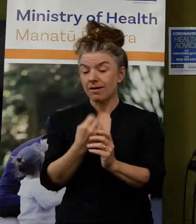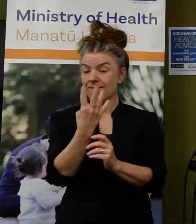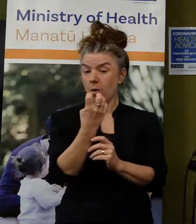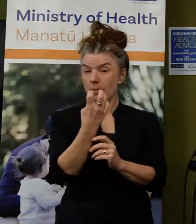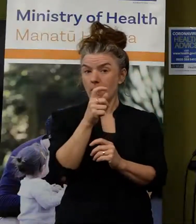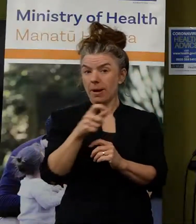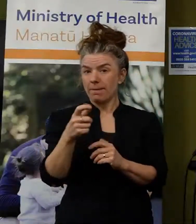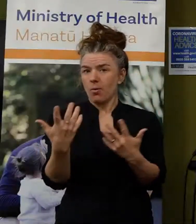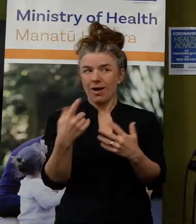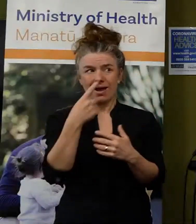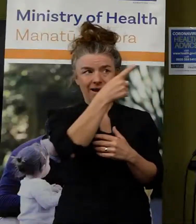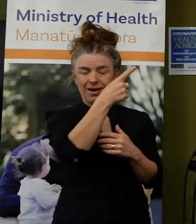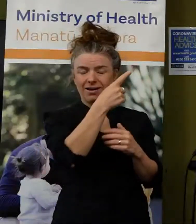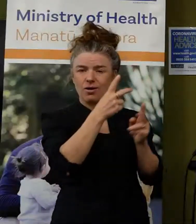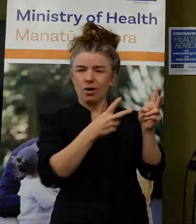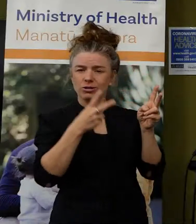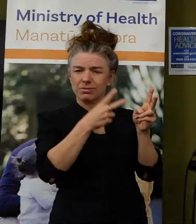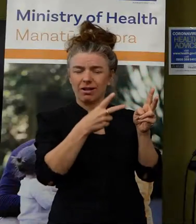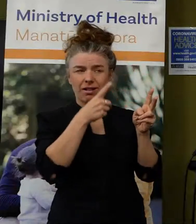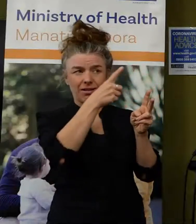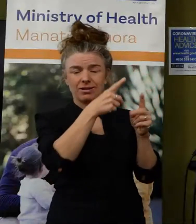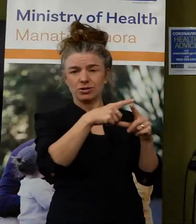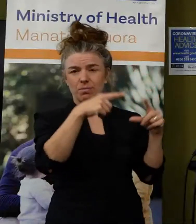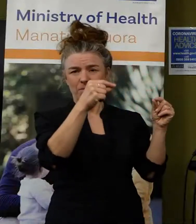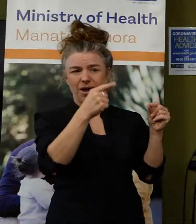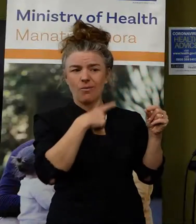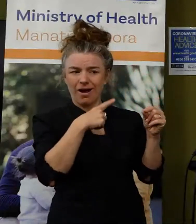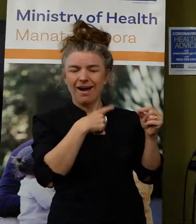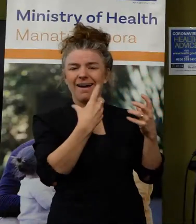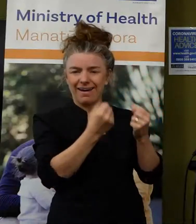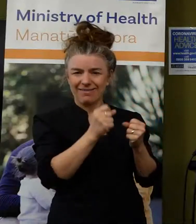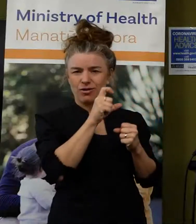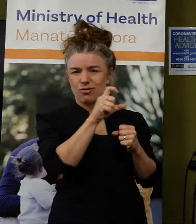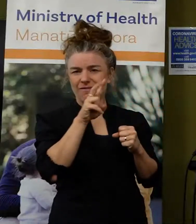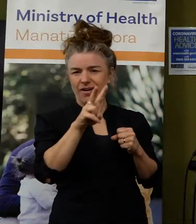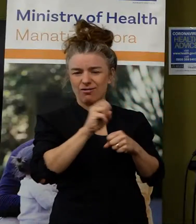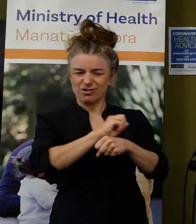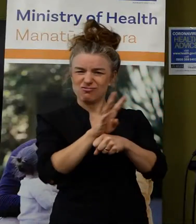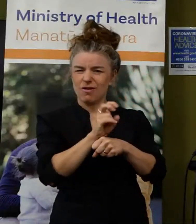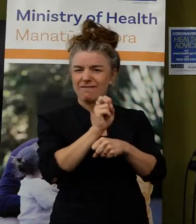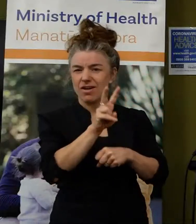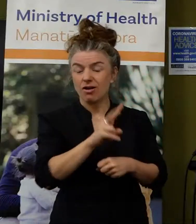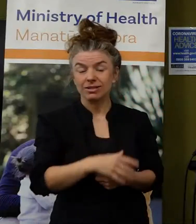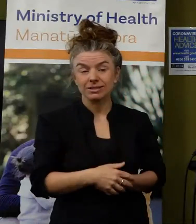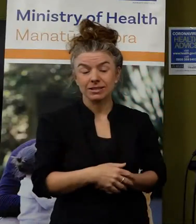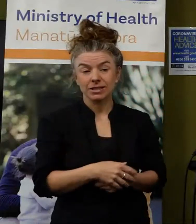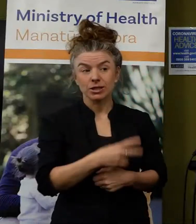because they have tested positive for COVID-19. Two of those people are accompanied